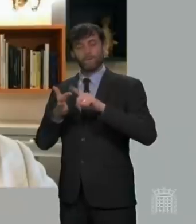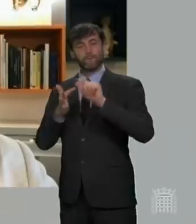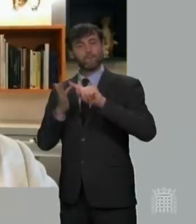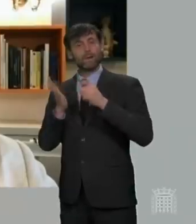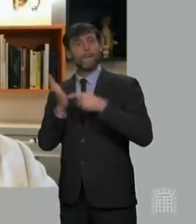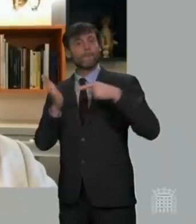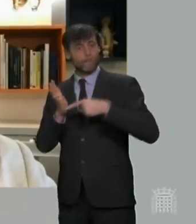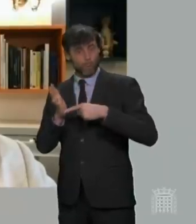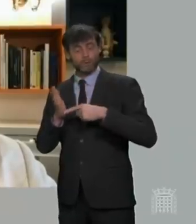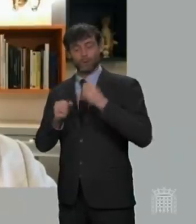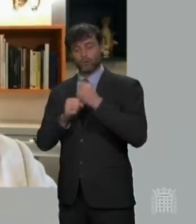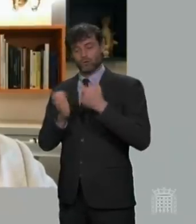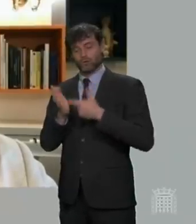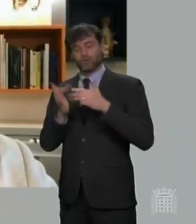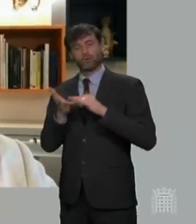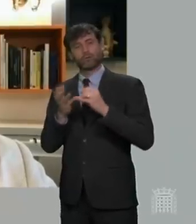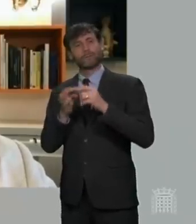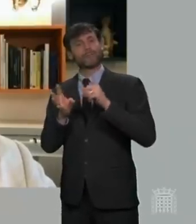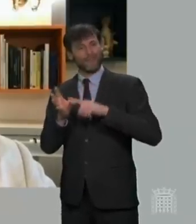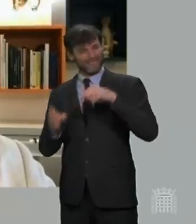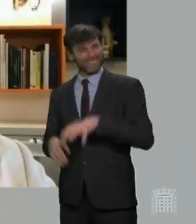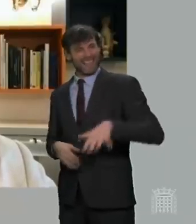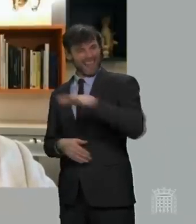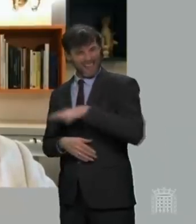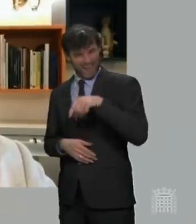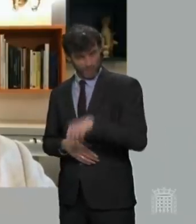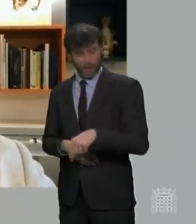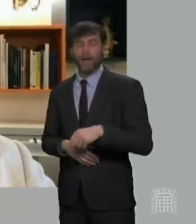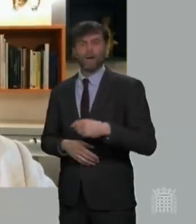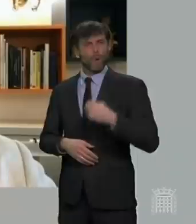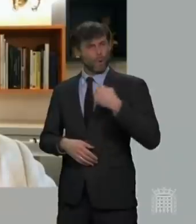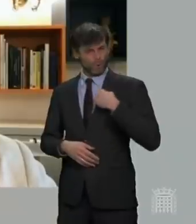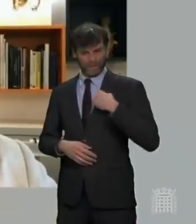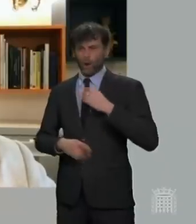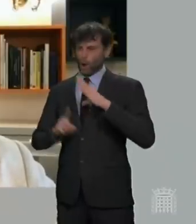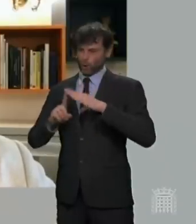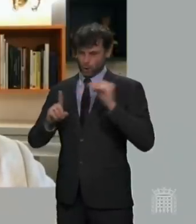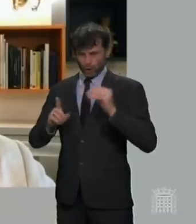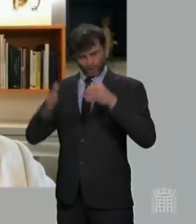are determined not to neglect the town like Labour predecessors. Our next challenge is to